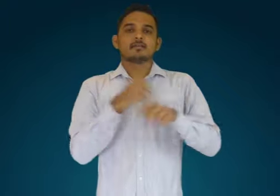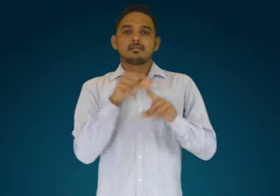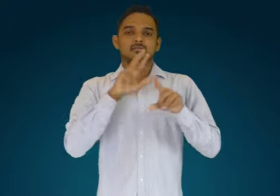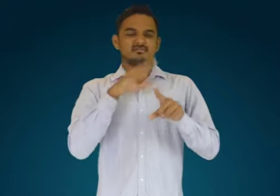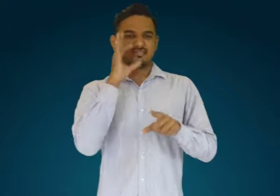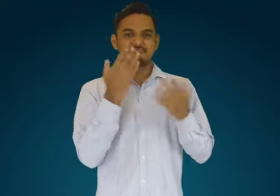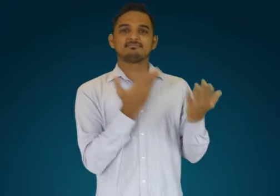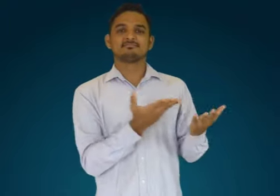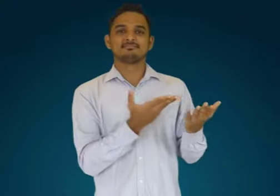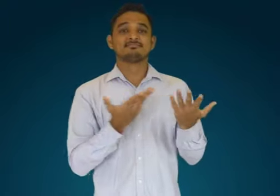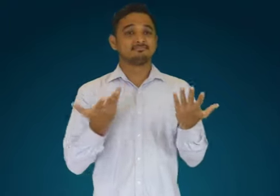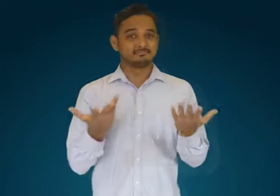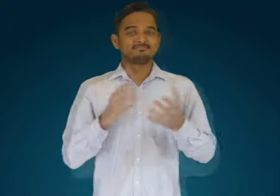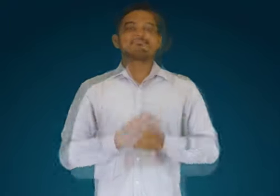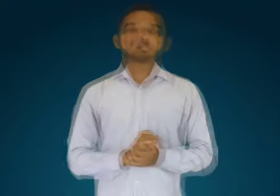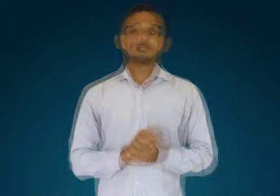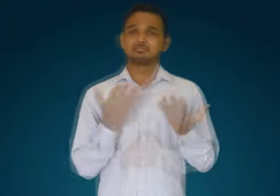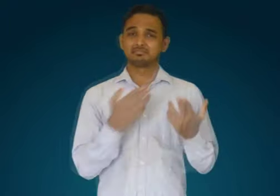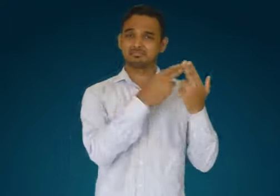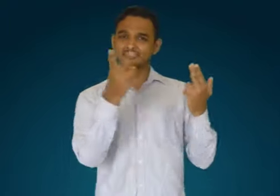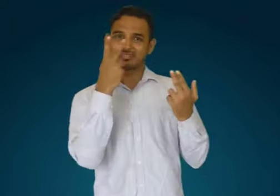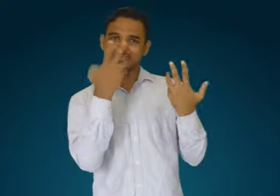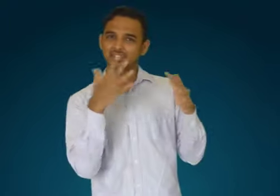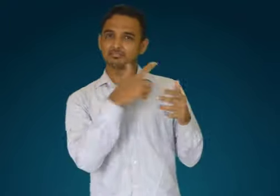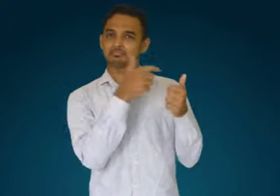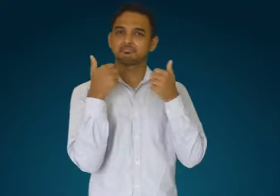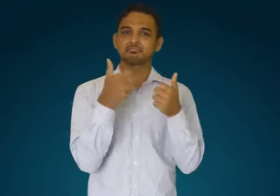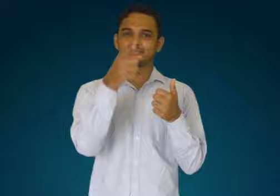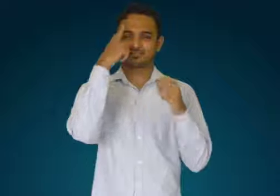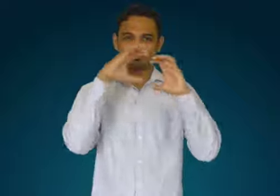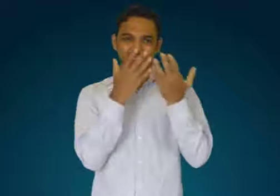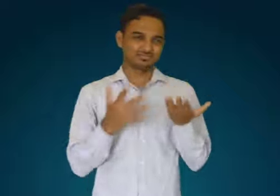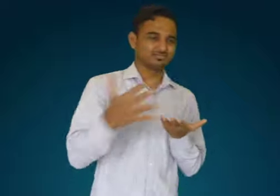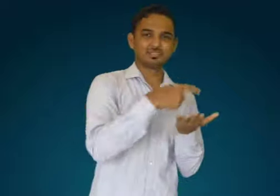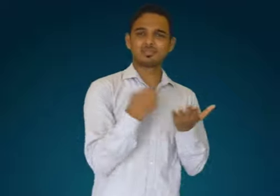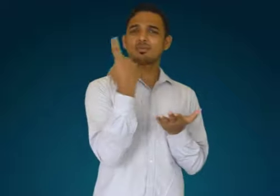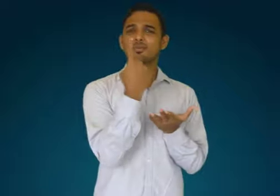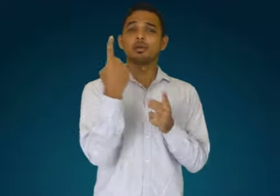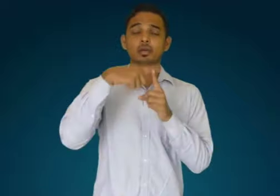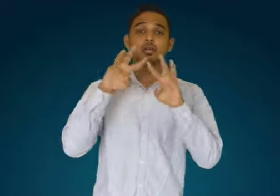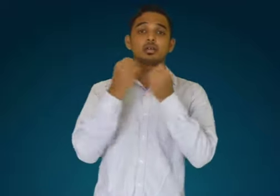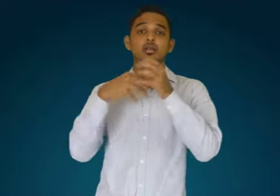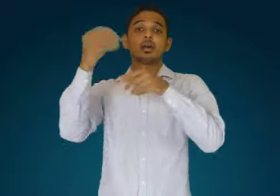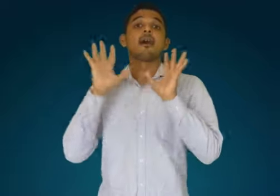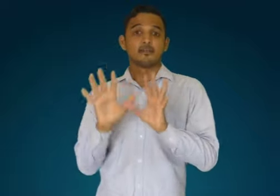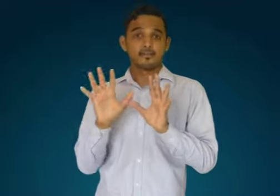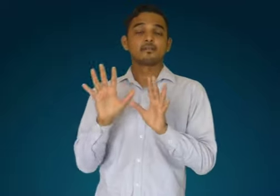the portfolio consists of data related to not only reading and writing but also narration art technology and other activities